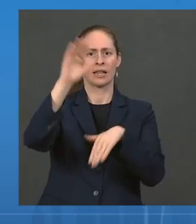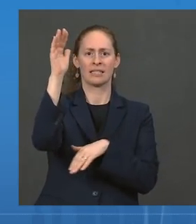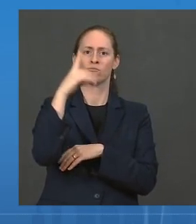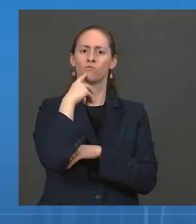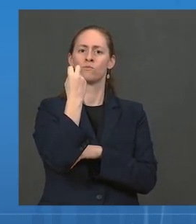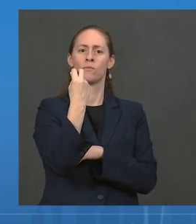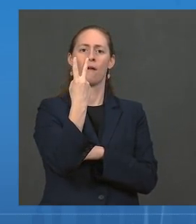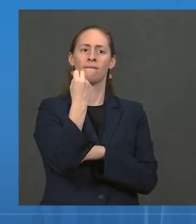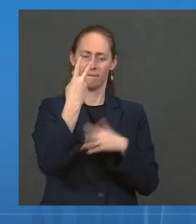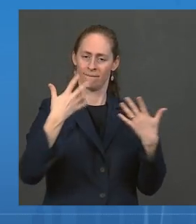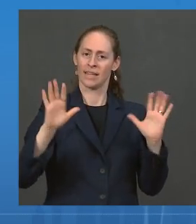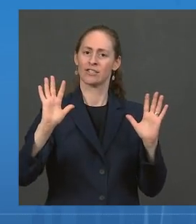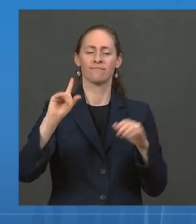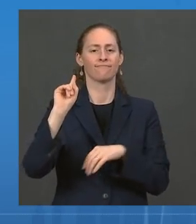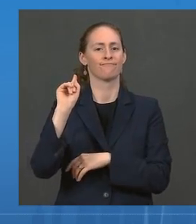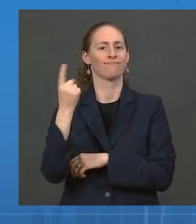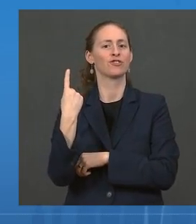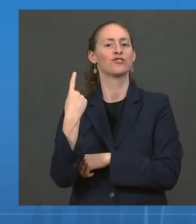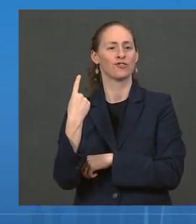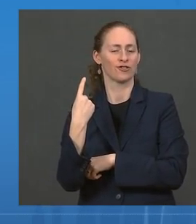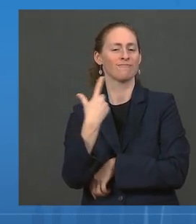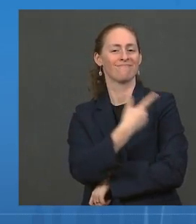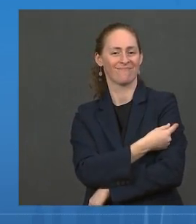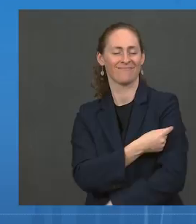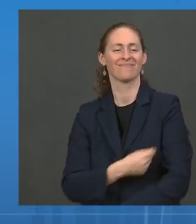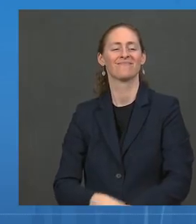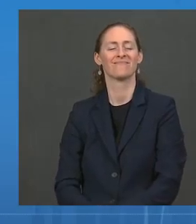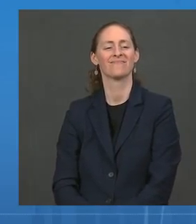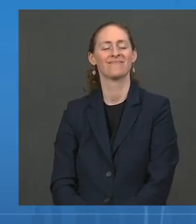We also crossed 31 million Americans with a booster shot.